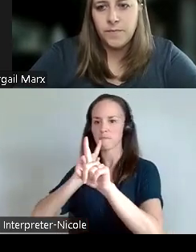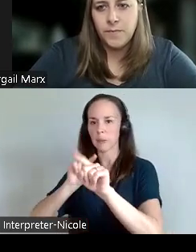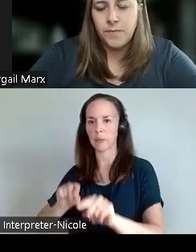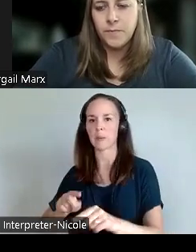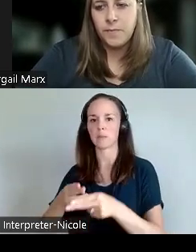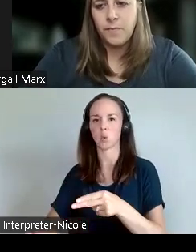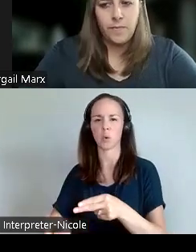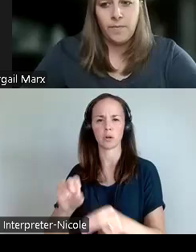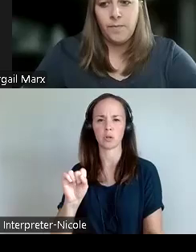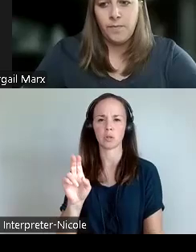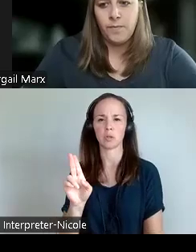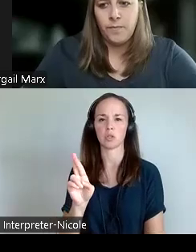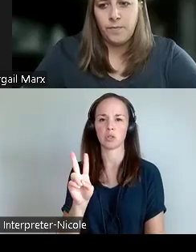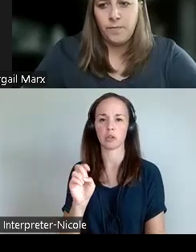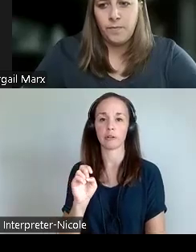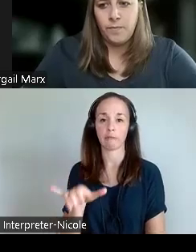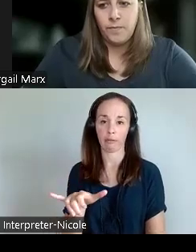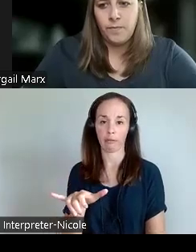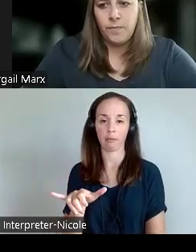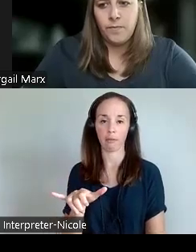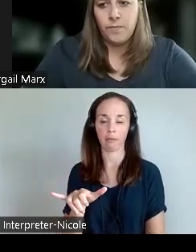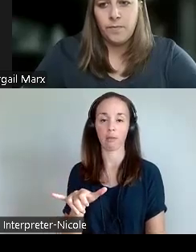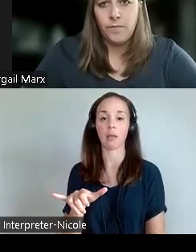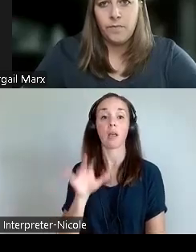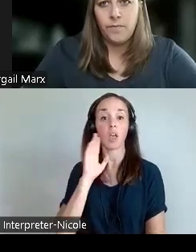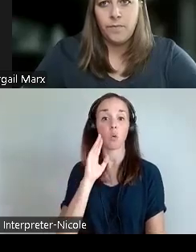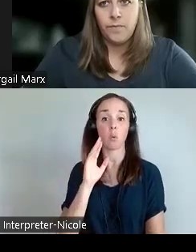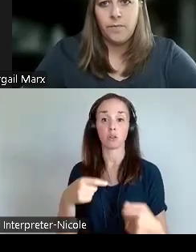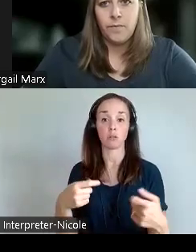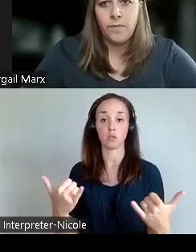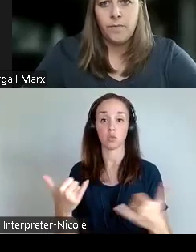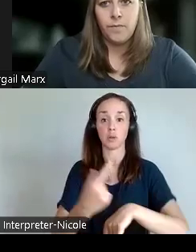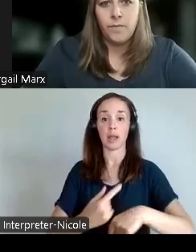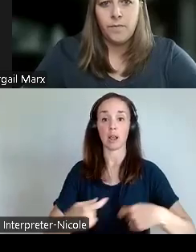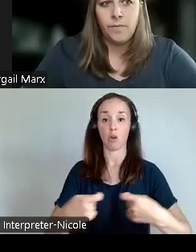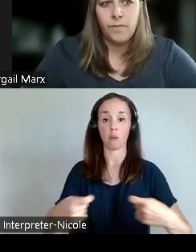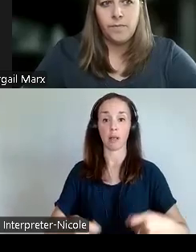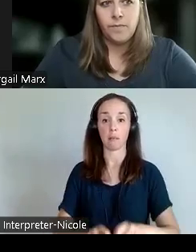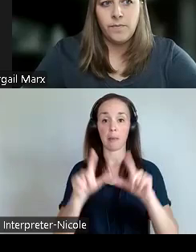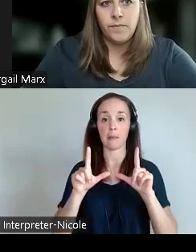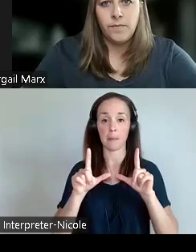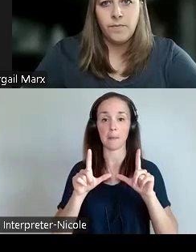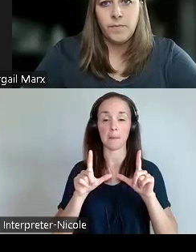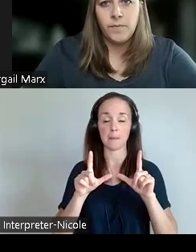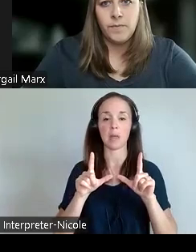the webinar, and then it will also be emailed to you tomorrow as a follow-up in case you jump off